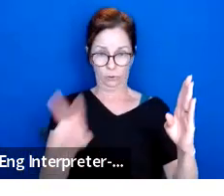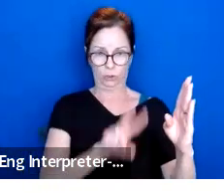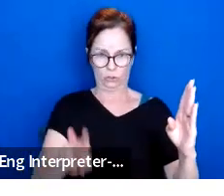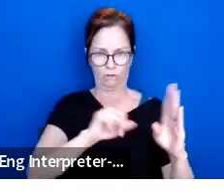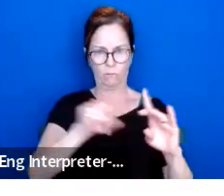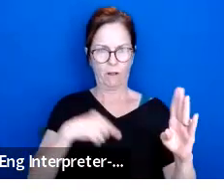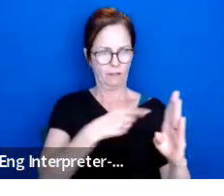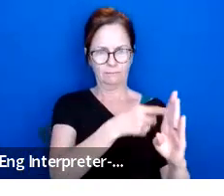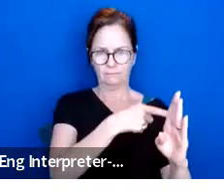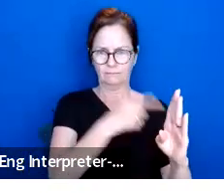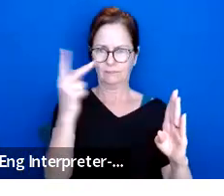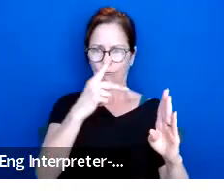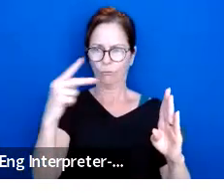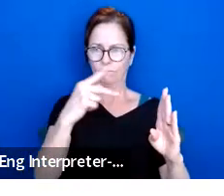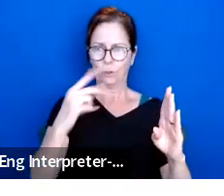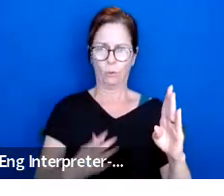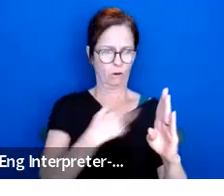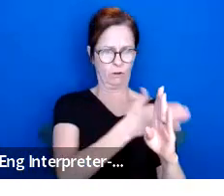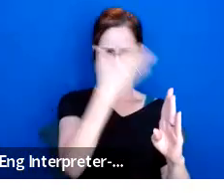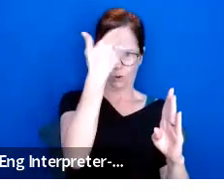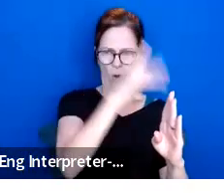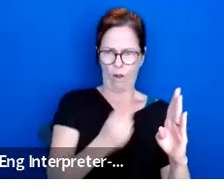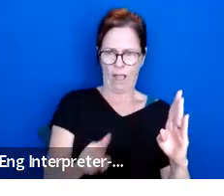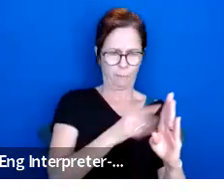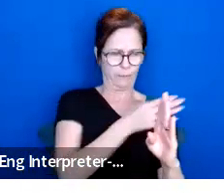Yeah, I think it's fine, you know, although they do up all the sudden they start.